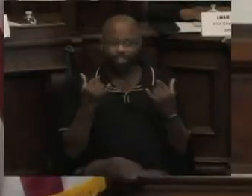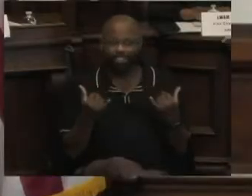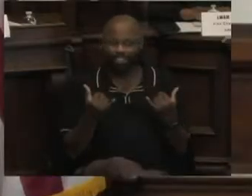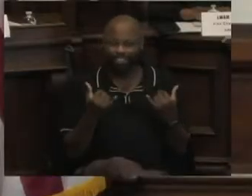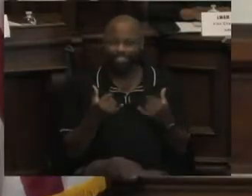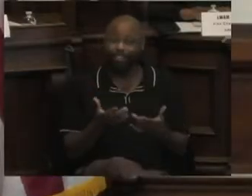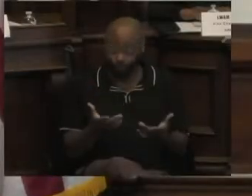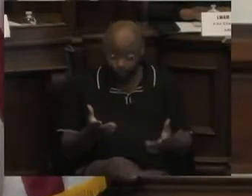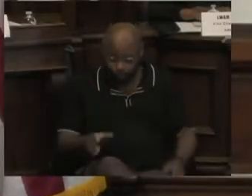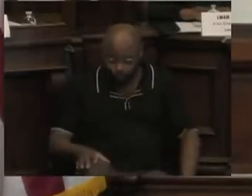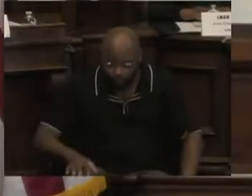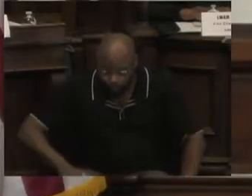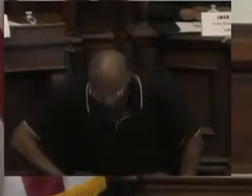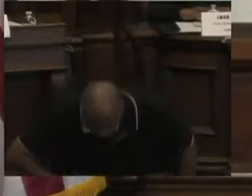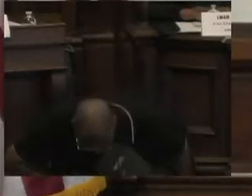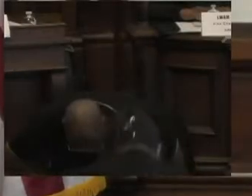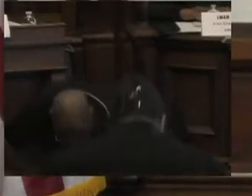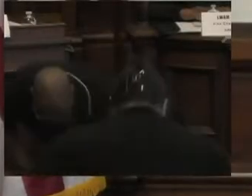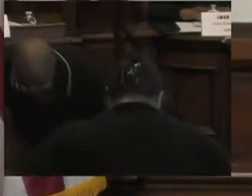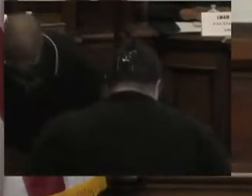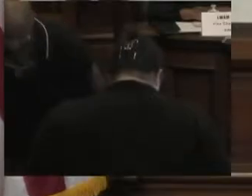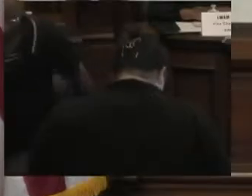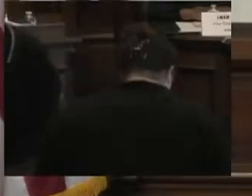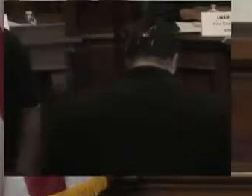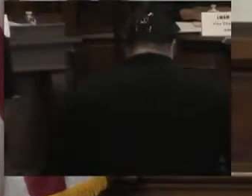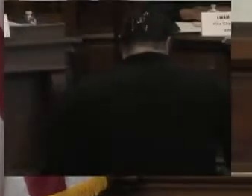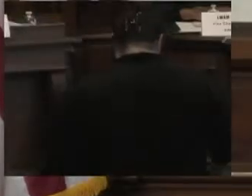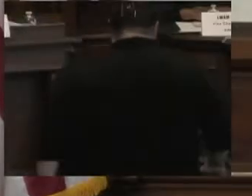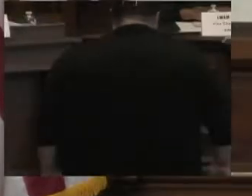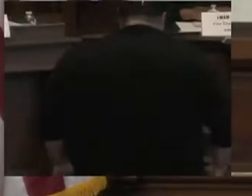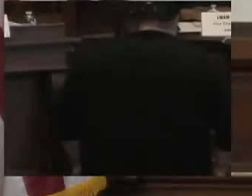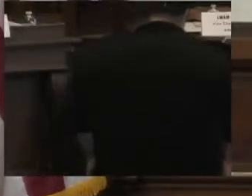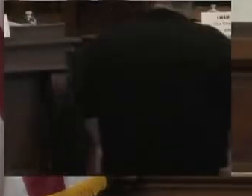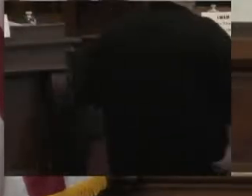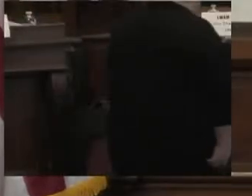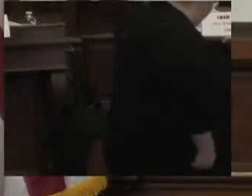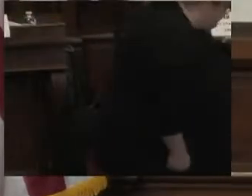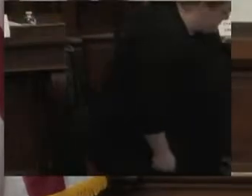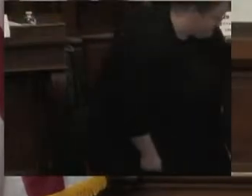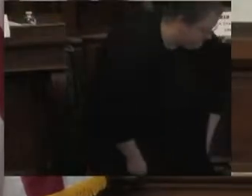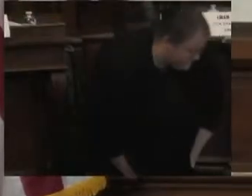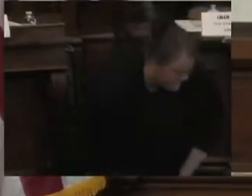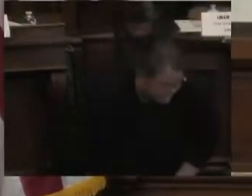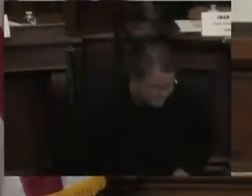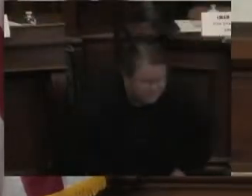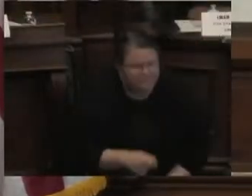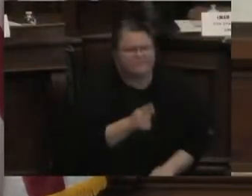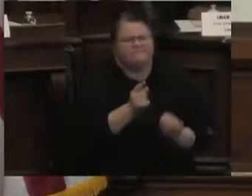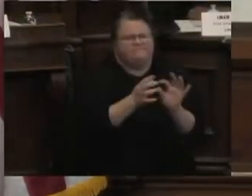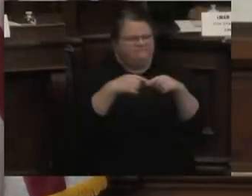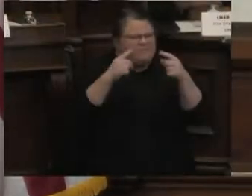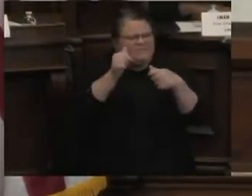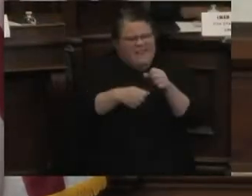things. I'd be happy to take your questions. You indicated